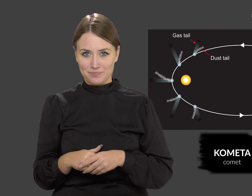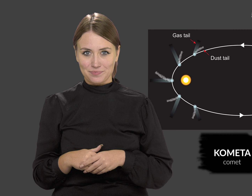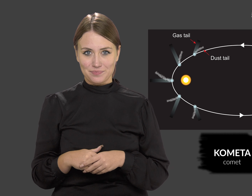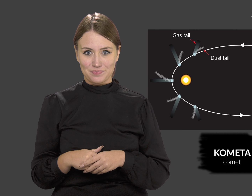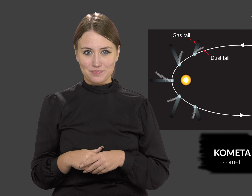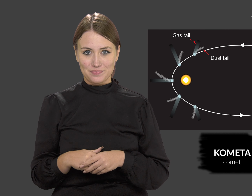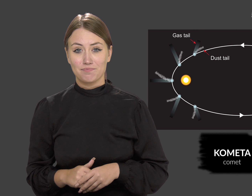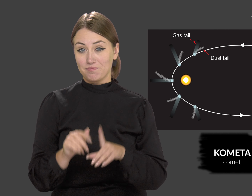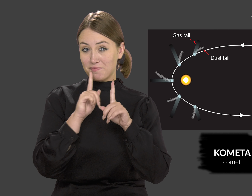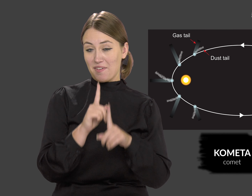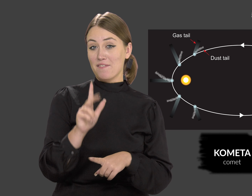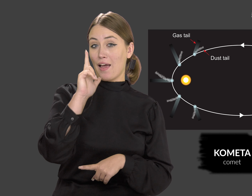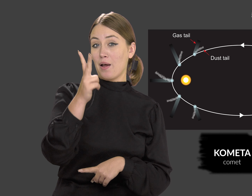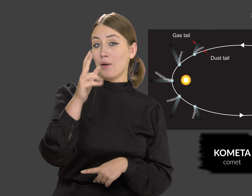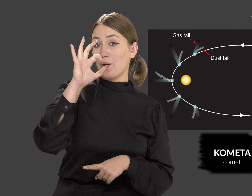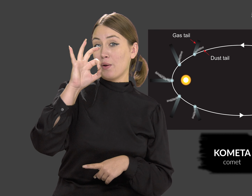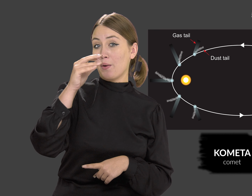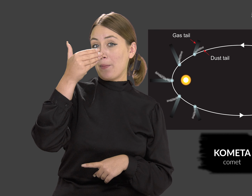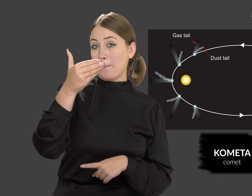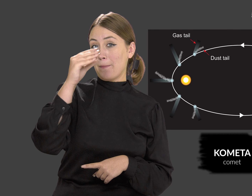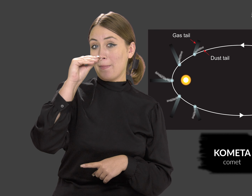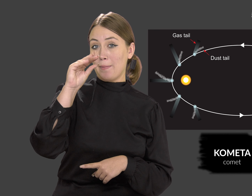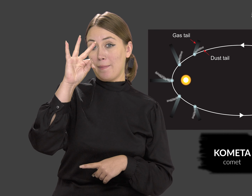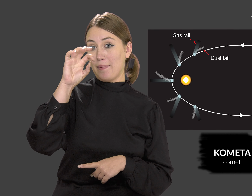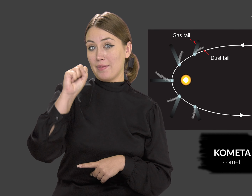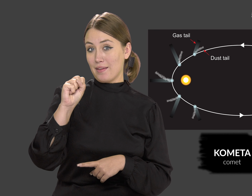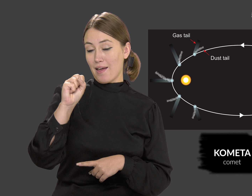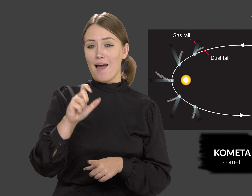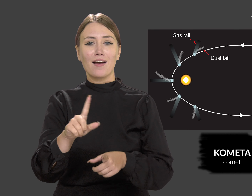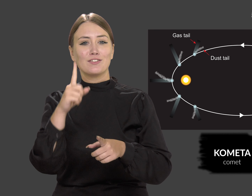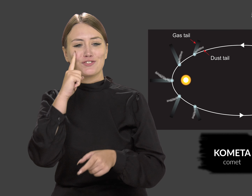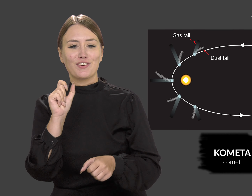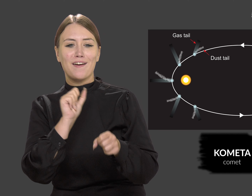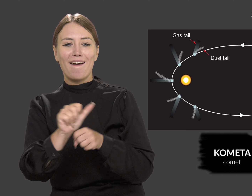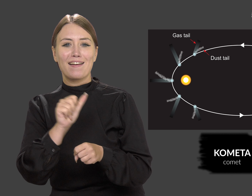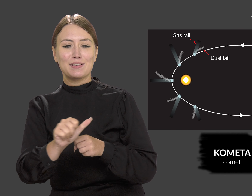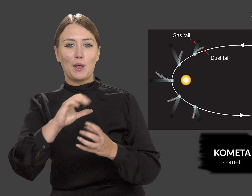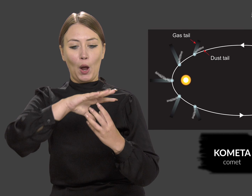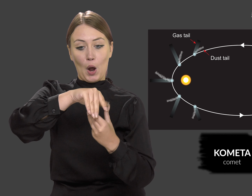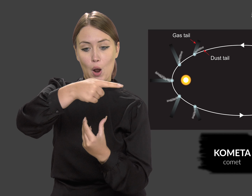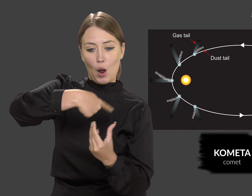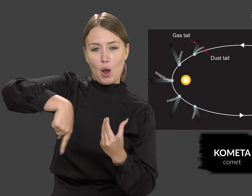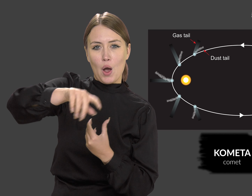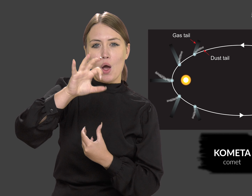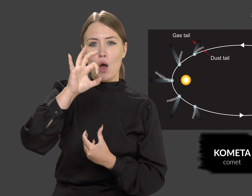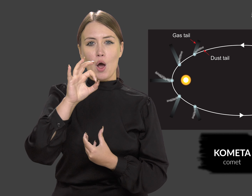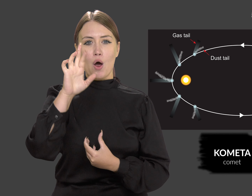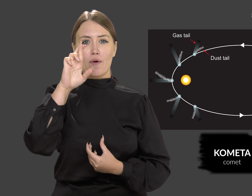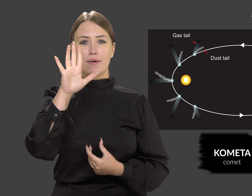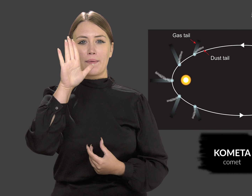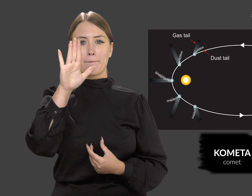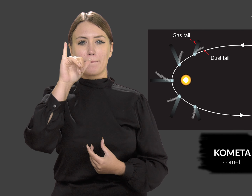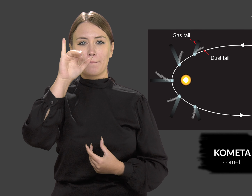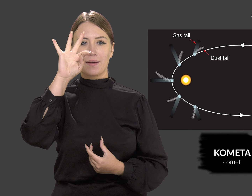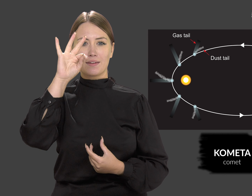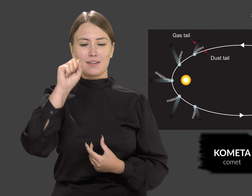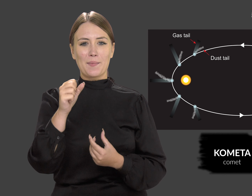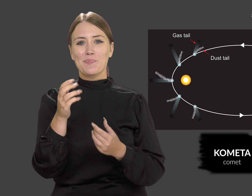Comets, on the other hand, often have orbits